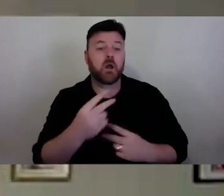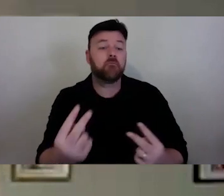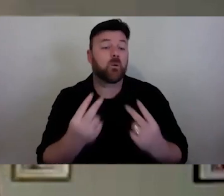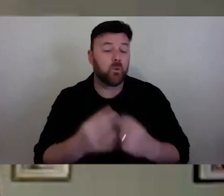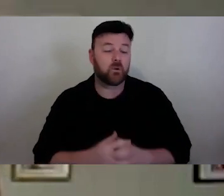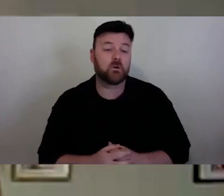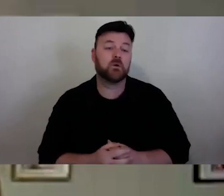Please also visit www.